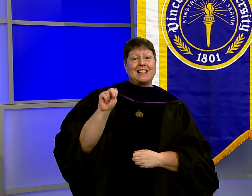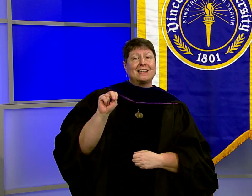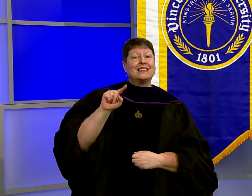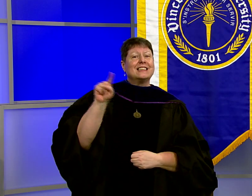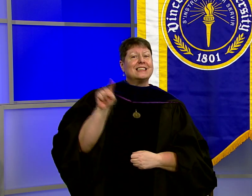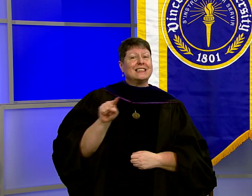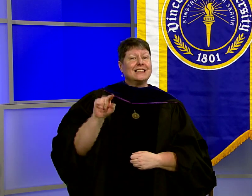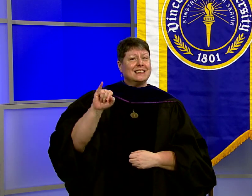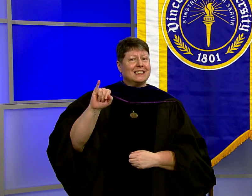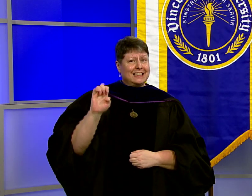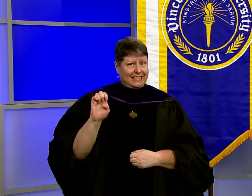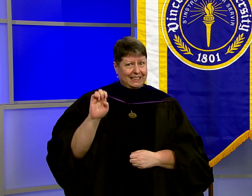kenzie black